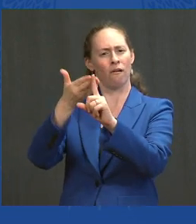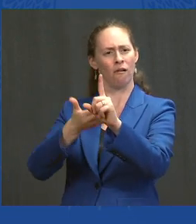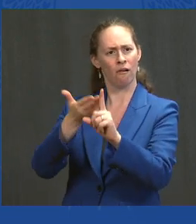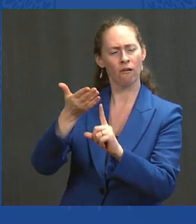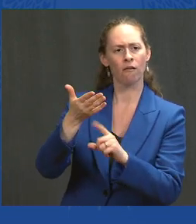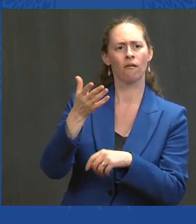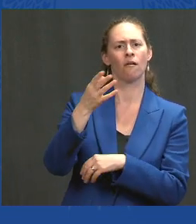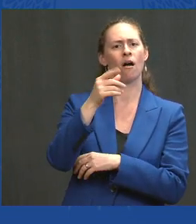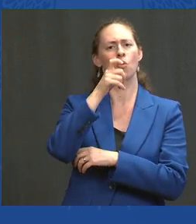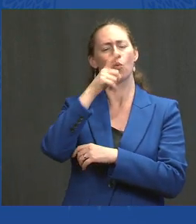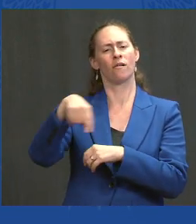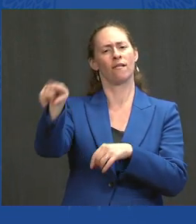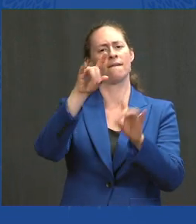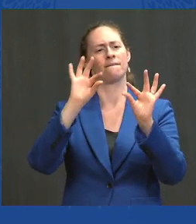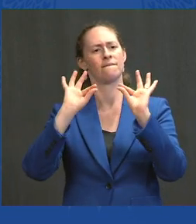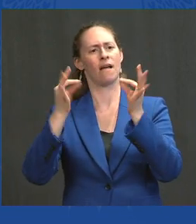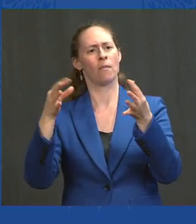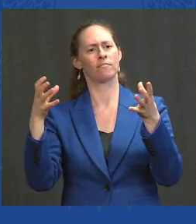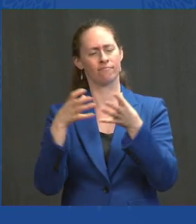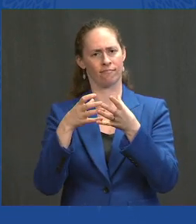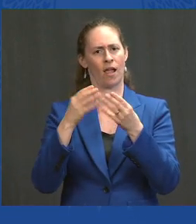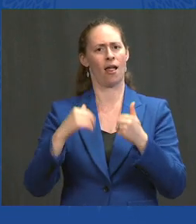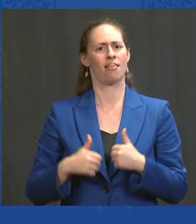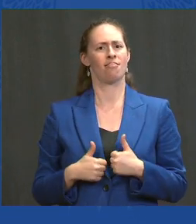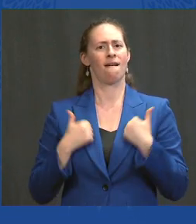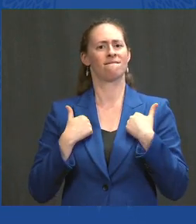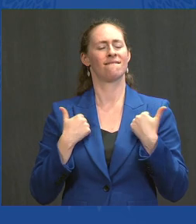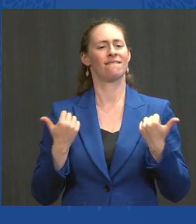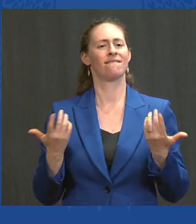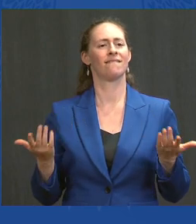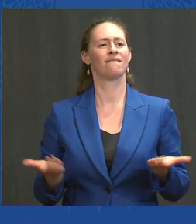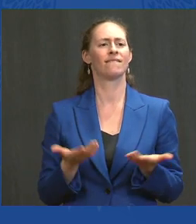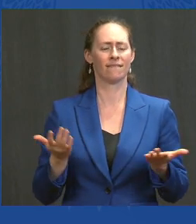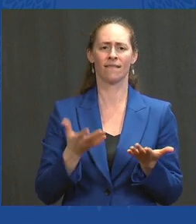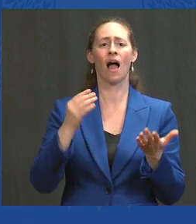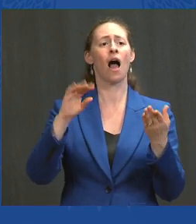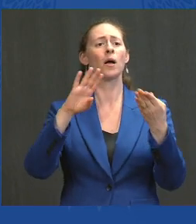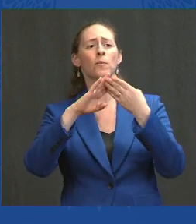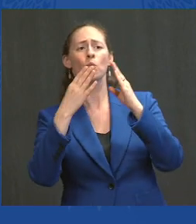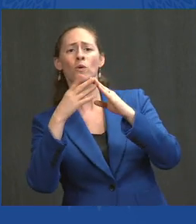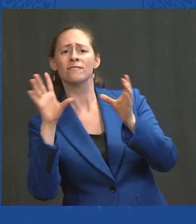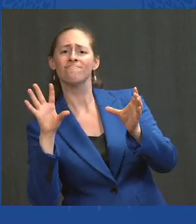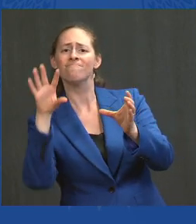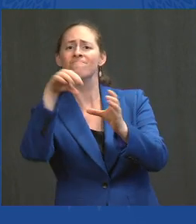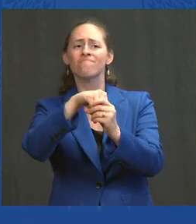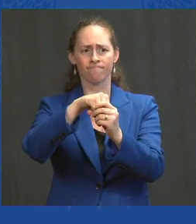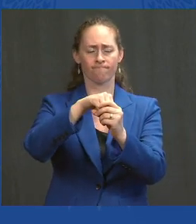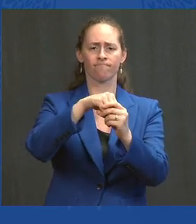in America, and the communities that make you stronger, make us stronger.